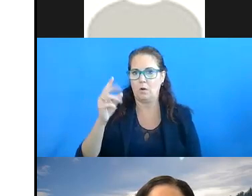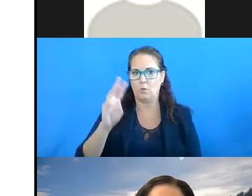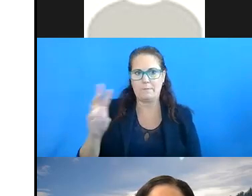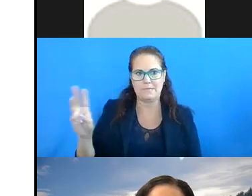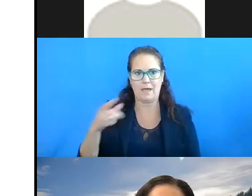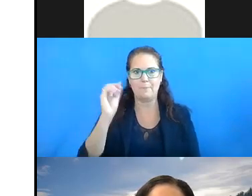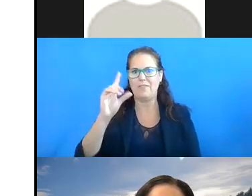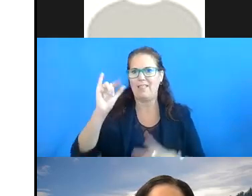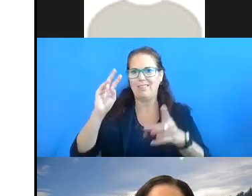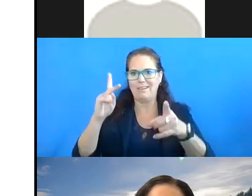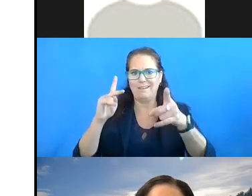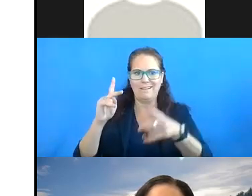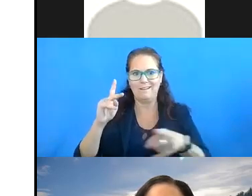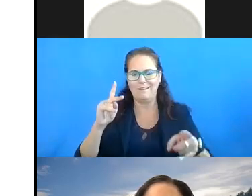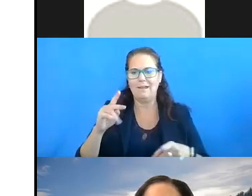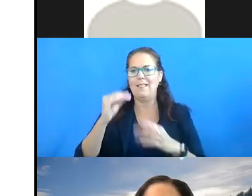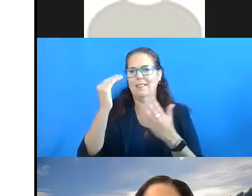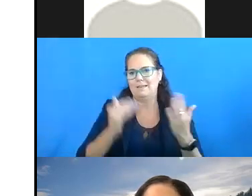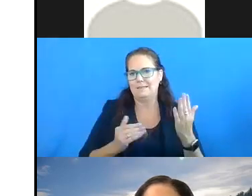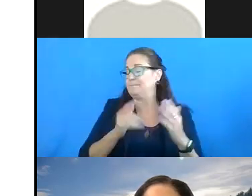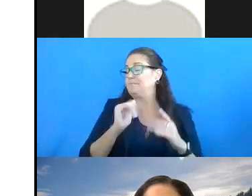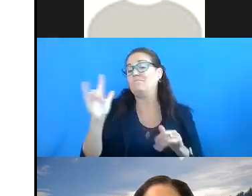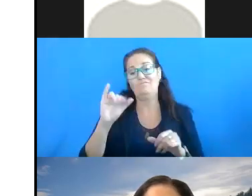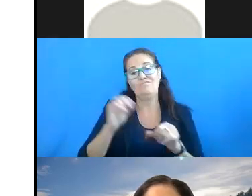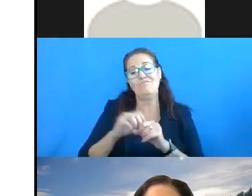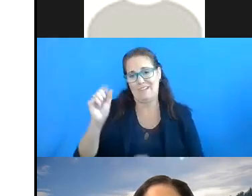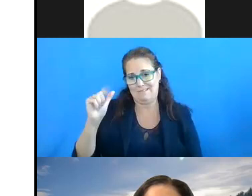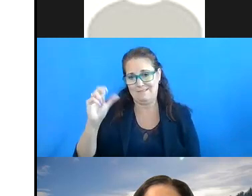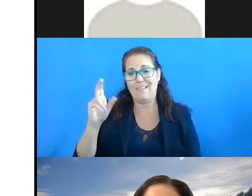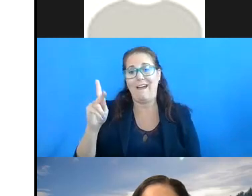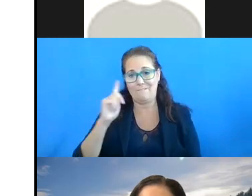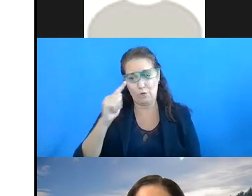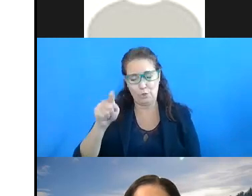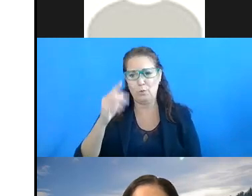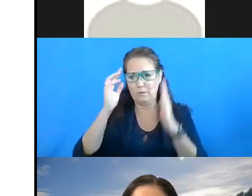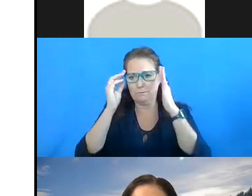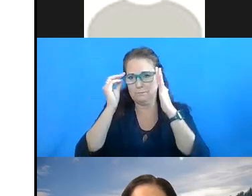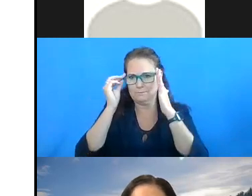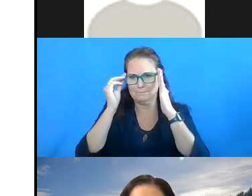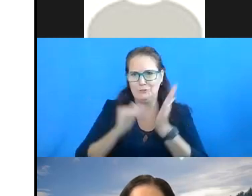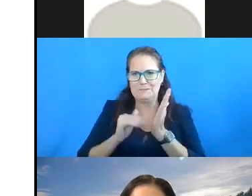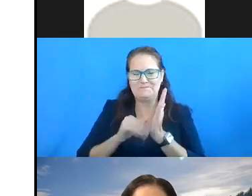I put a list of them for you, this is also in the Slack drive for you. But more recently